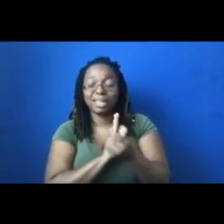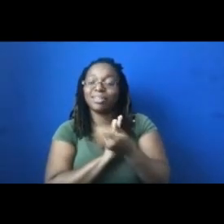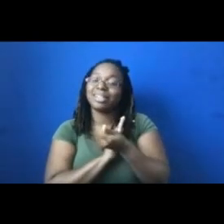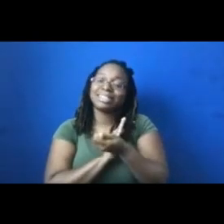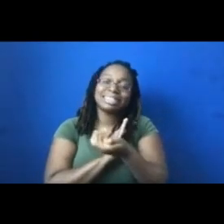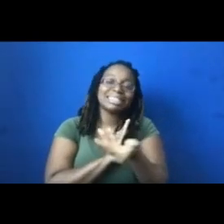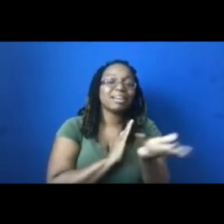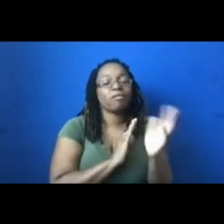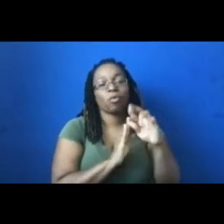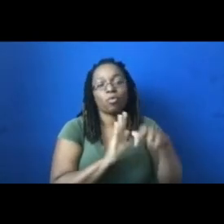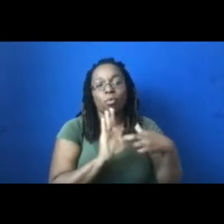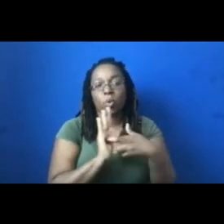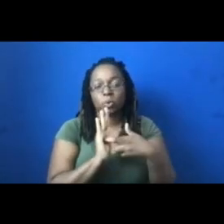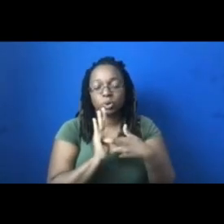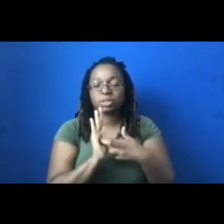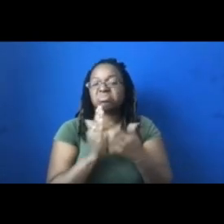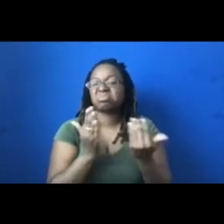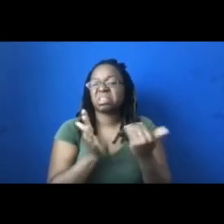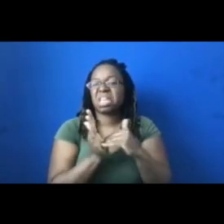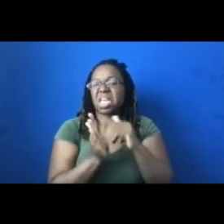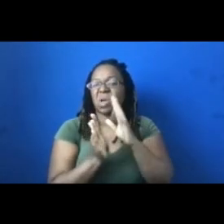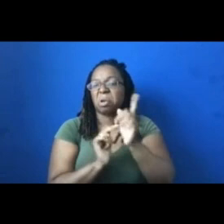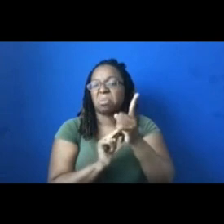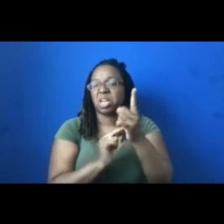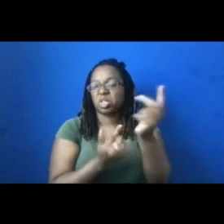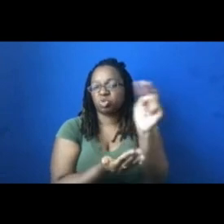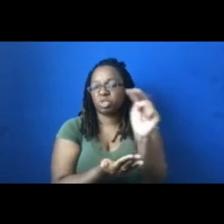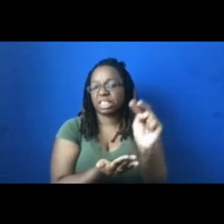a few seconds to read this scenario.